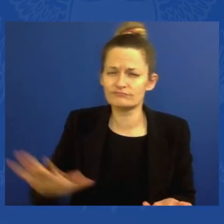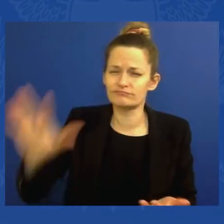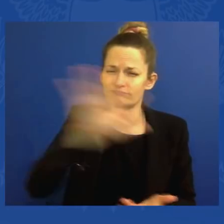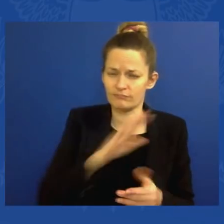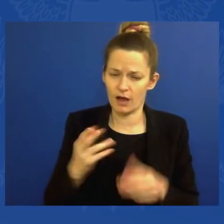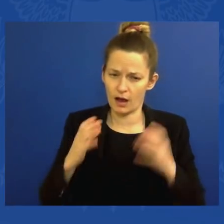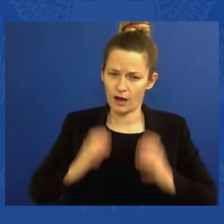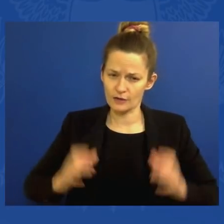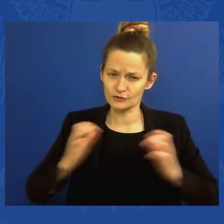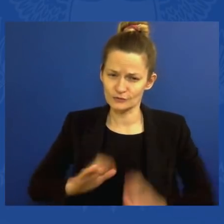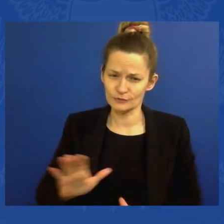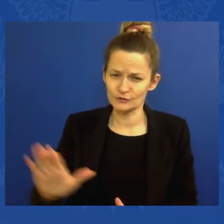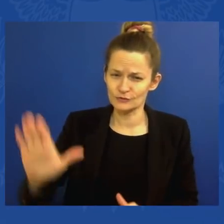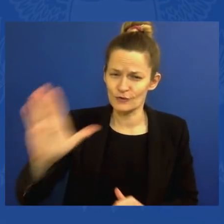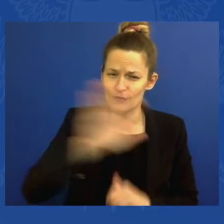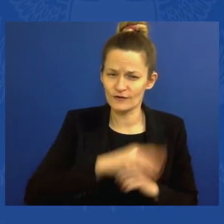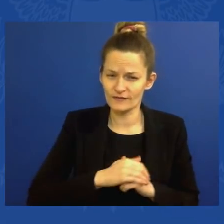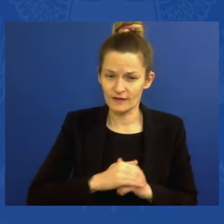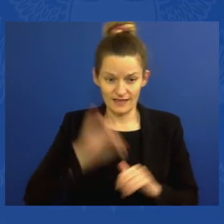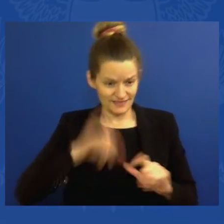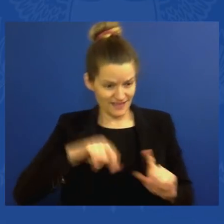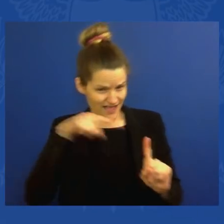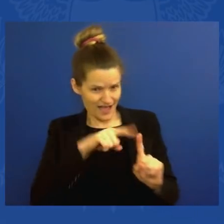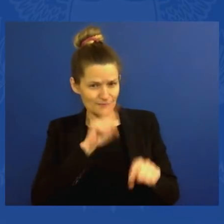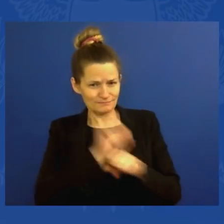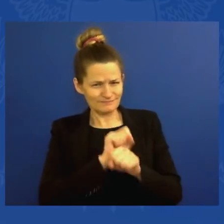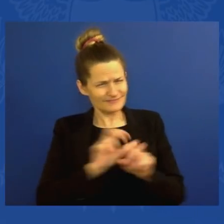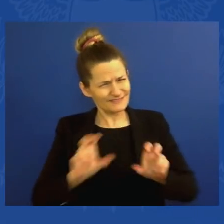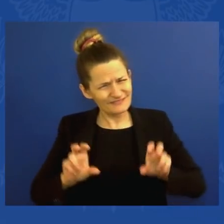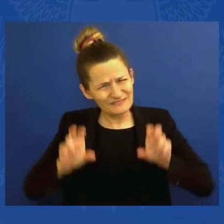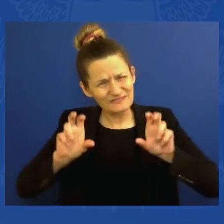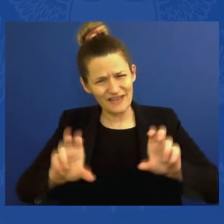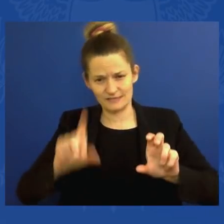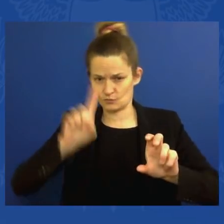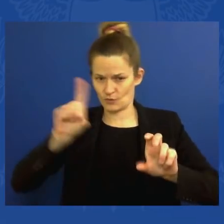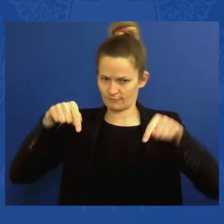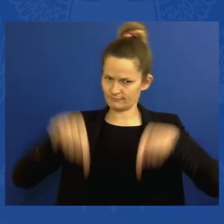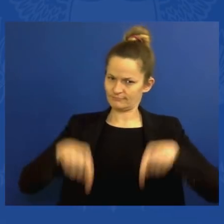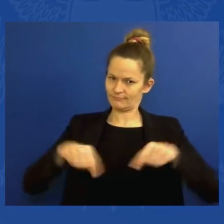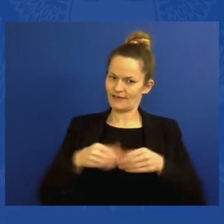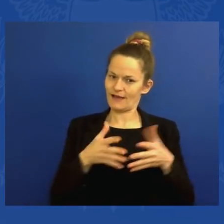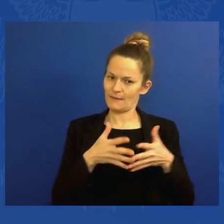meaning jobs for hardworking Americans. At the helm of this corporation is Barbara Hampton,